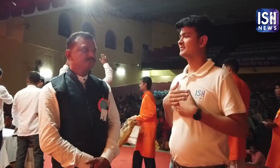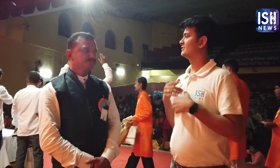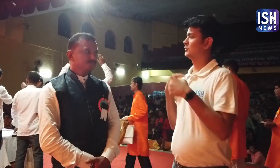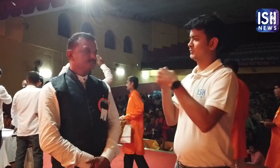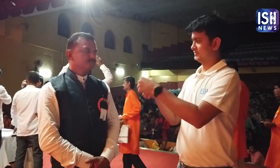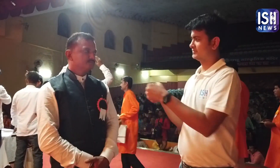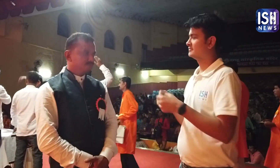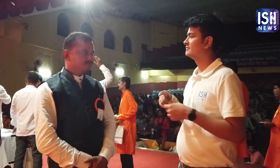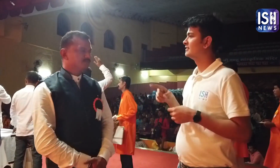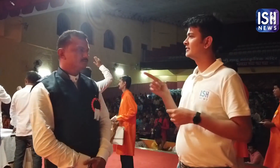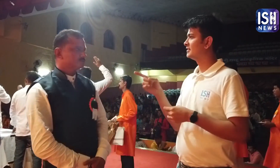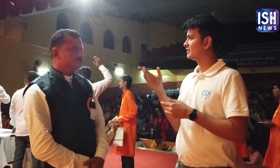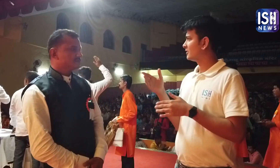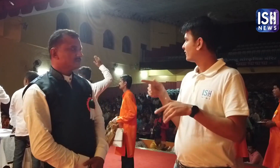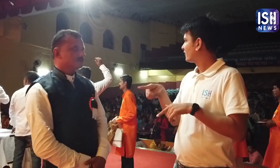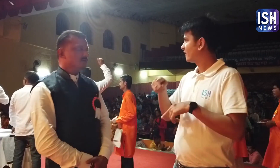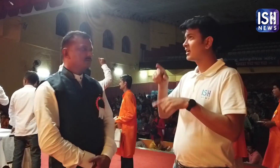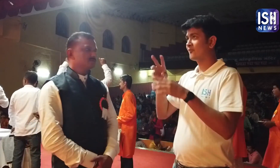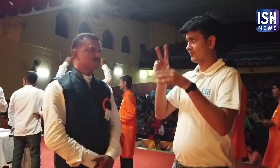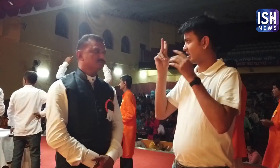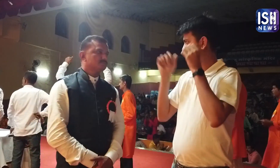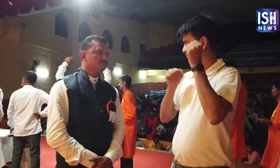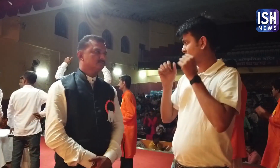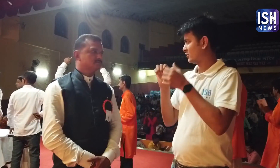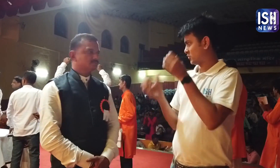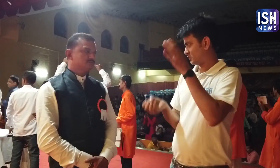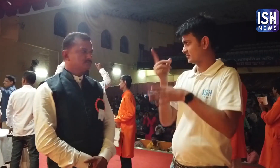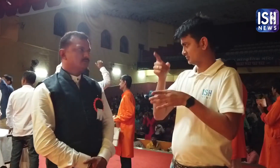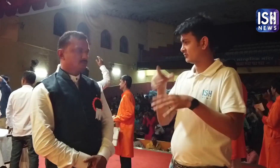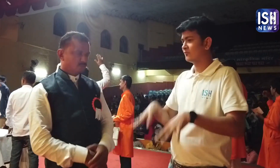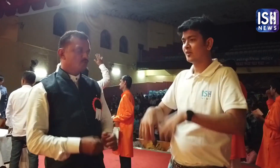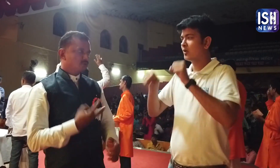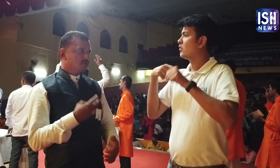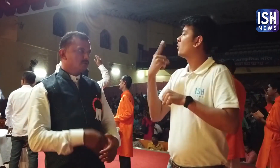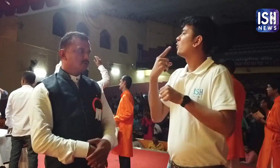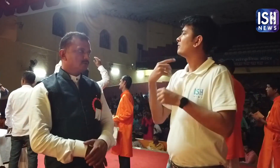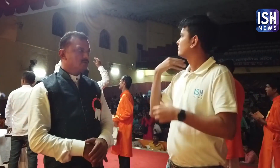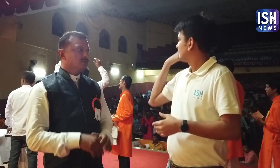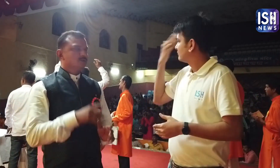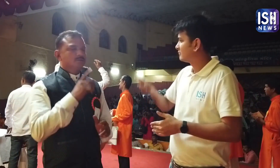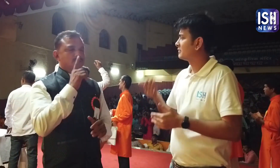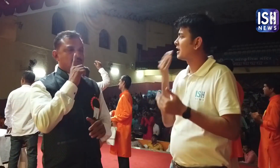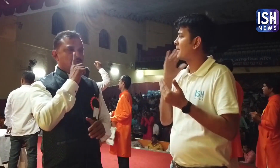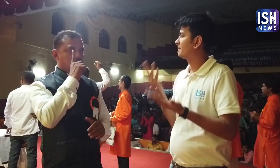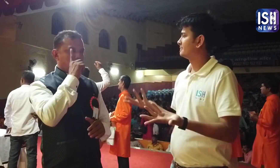Who founded this association and when was it?